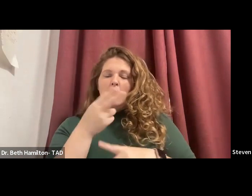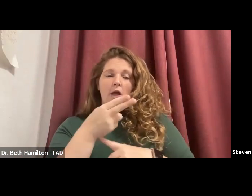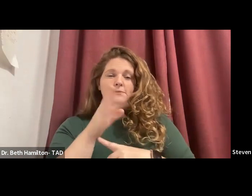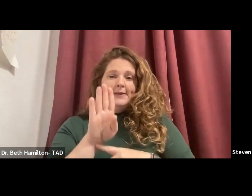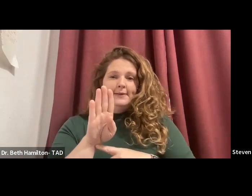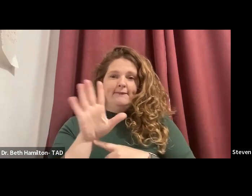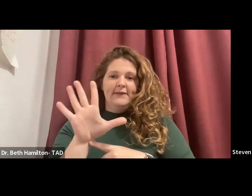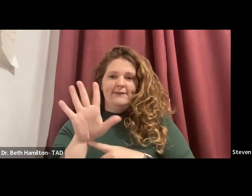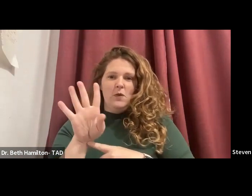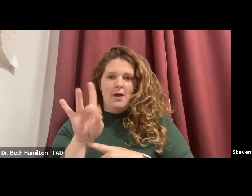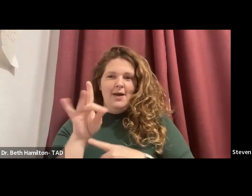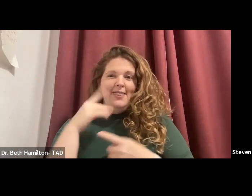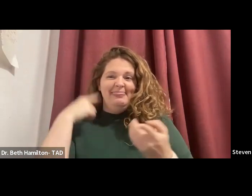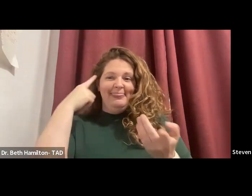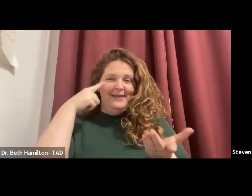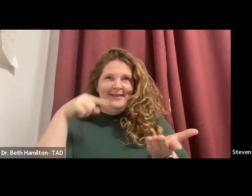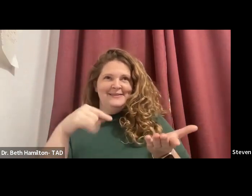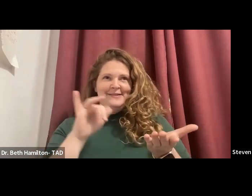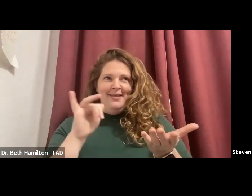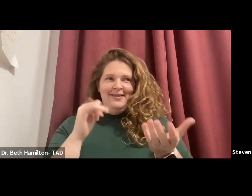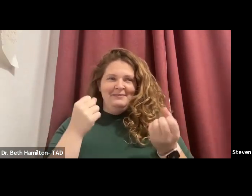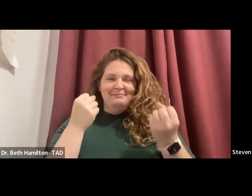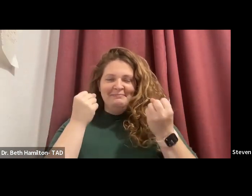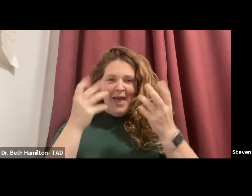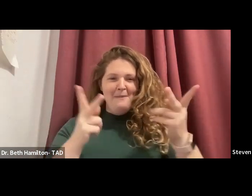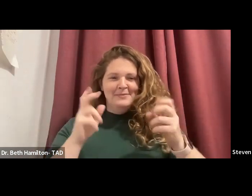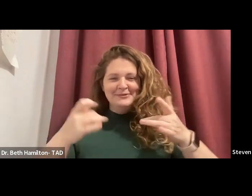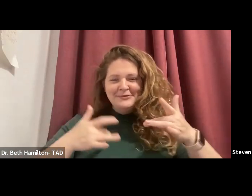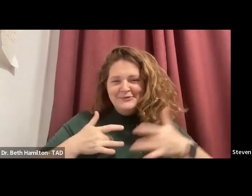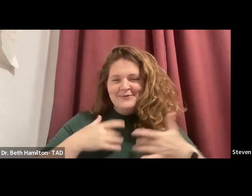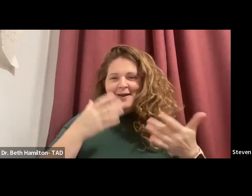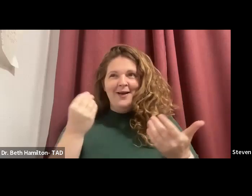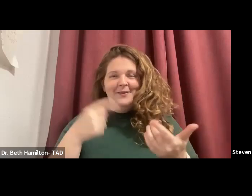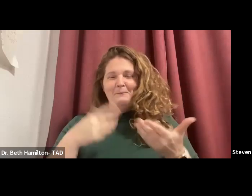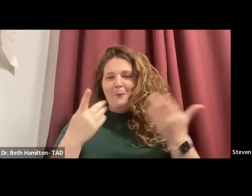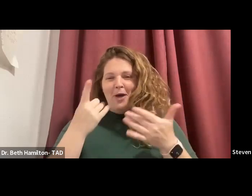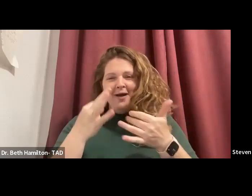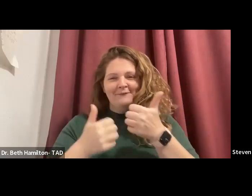experts at the table and that needs to be